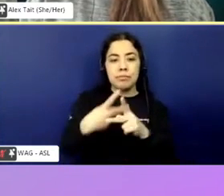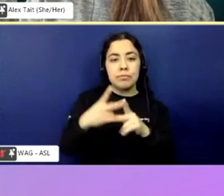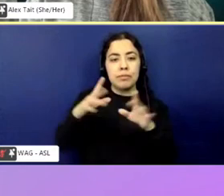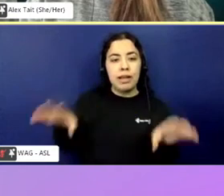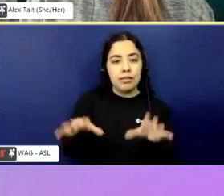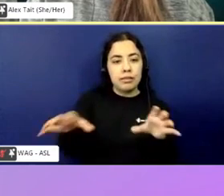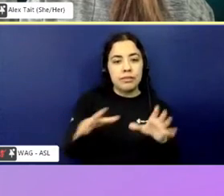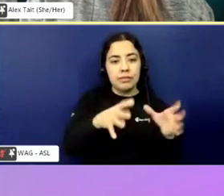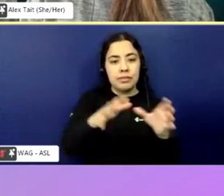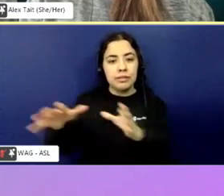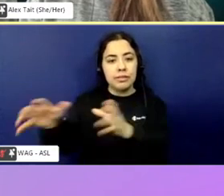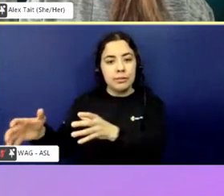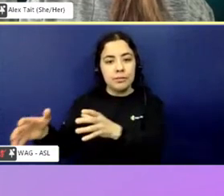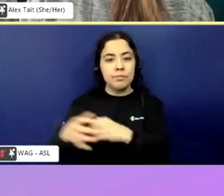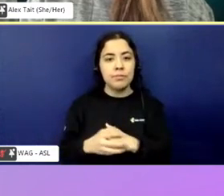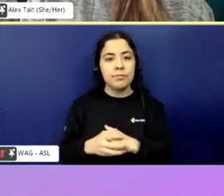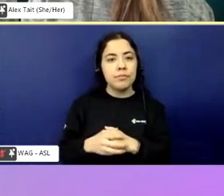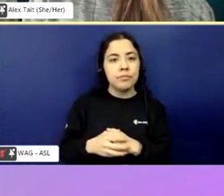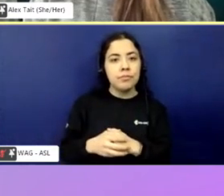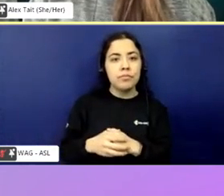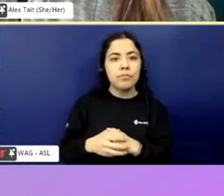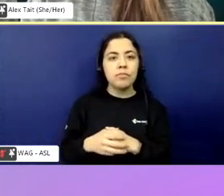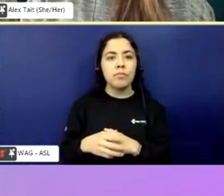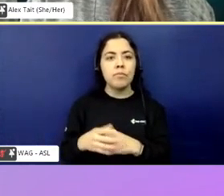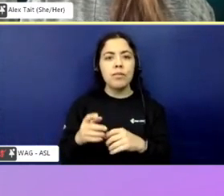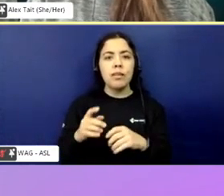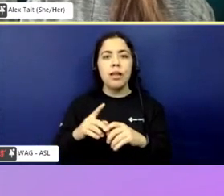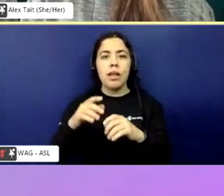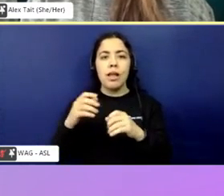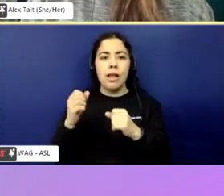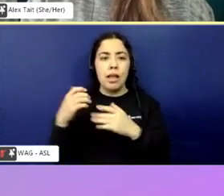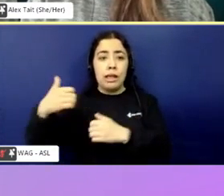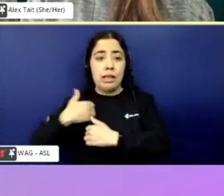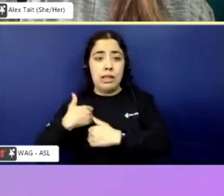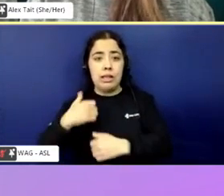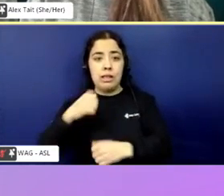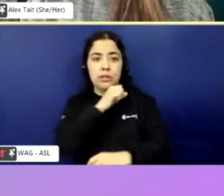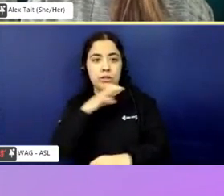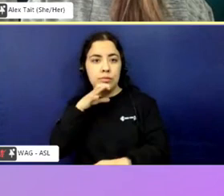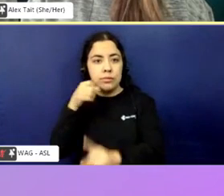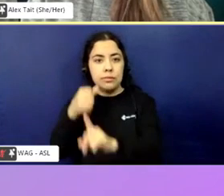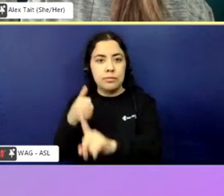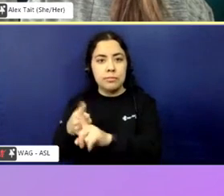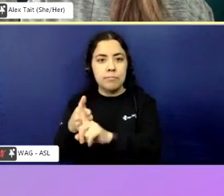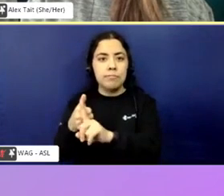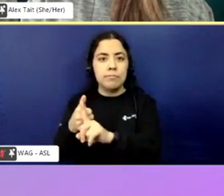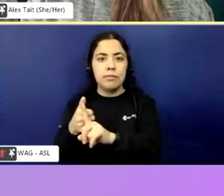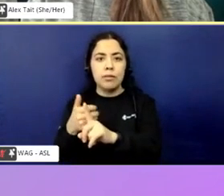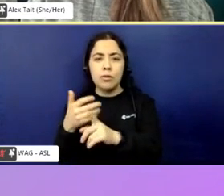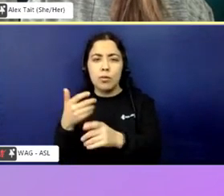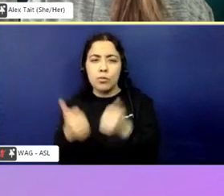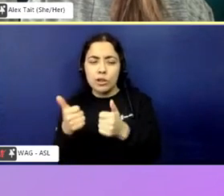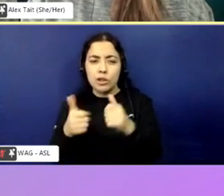types of activities, how many seniors need help with each activity and what percentage of seniors have these needs